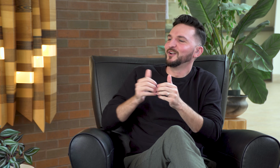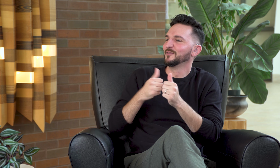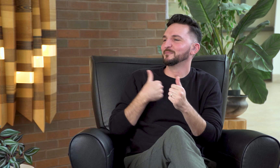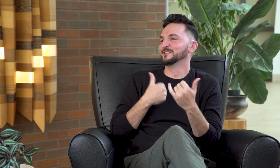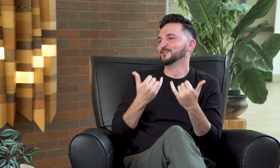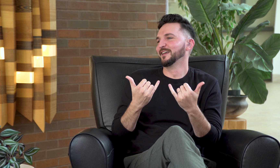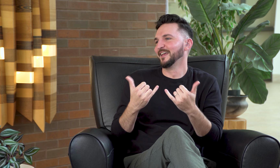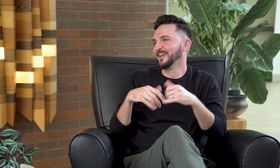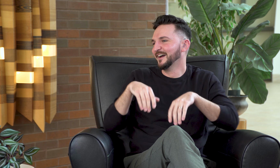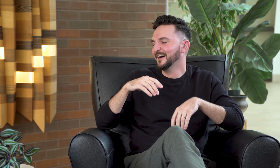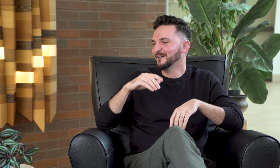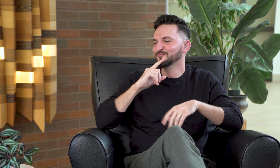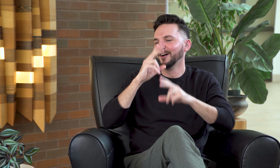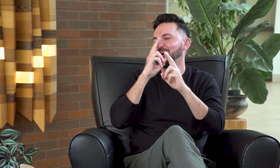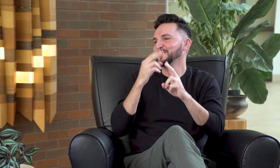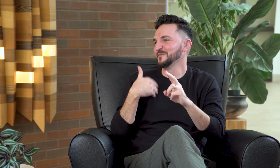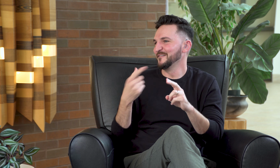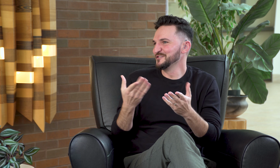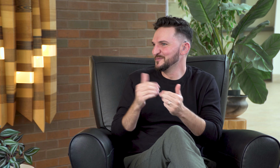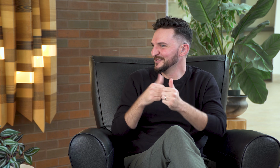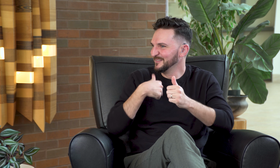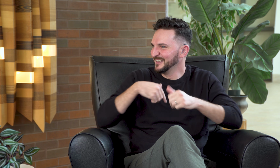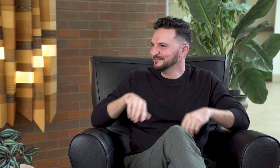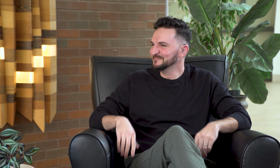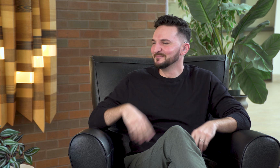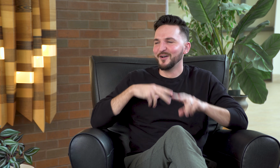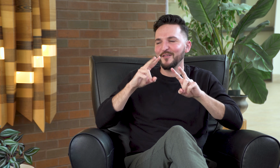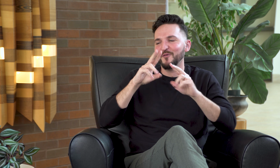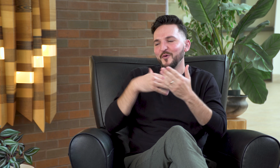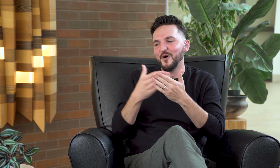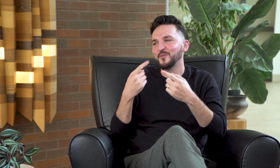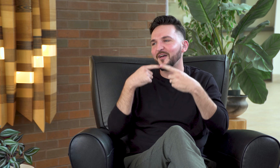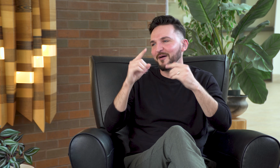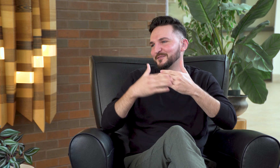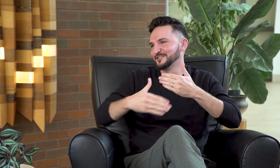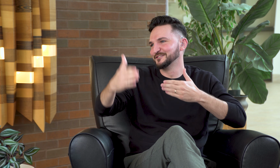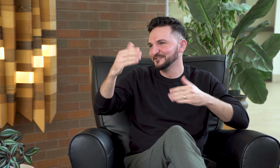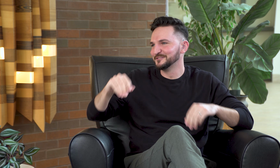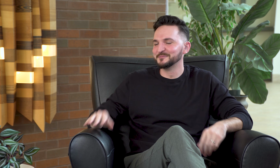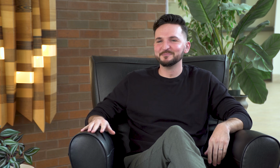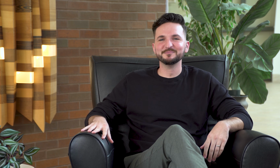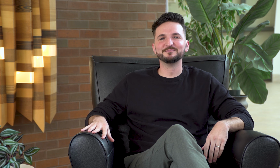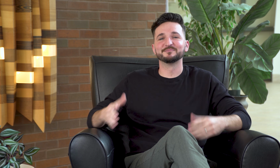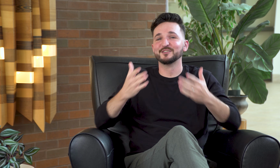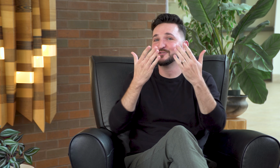Thank you for sitting down to talk with me today. I've been honored to have you here. Look forward to all that you accomplish.